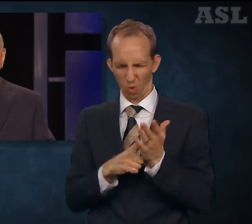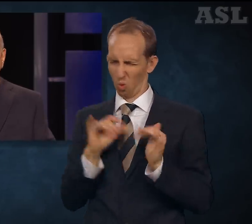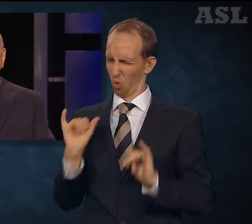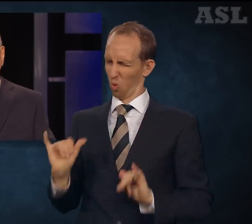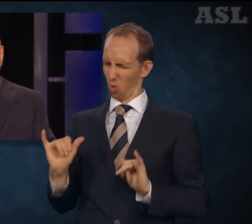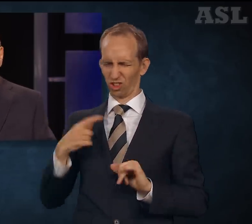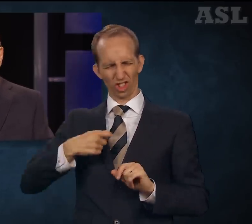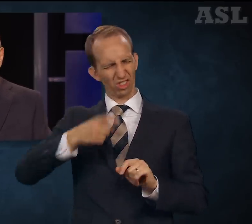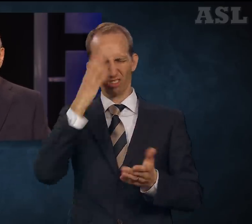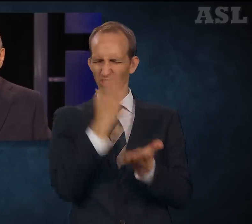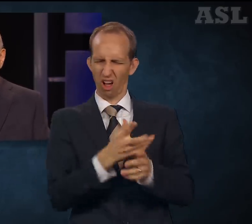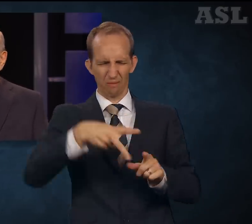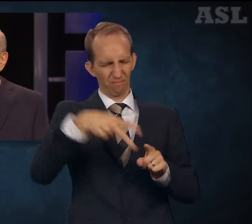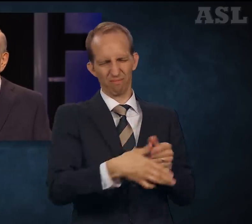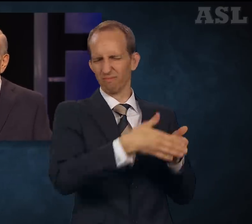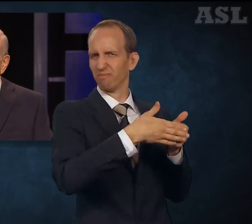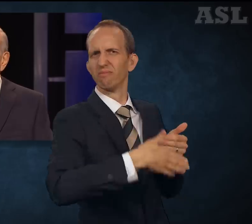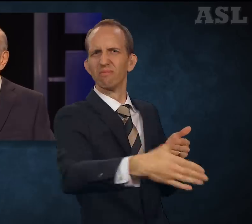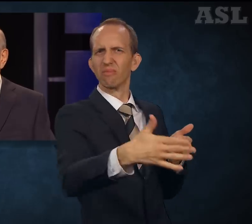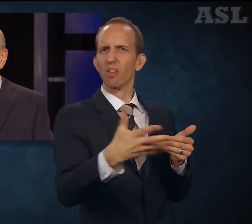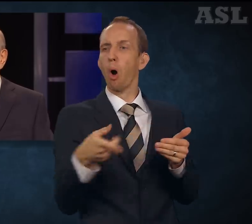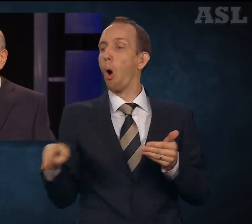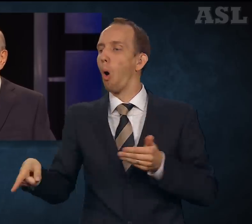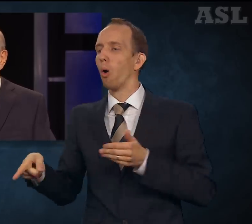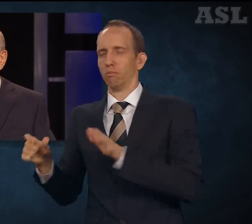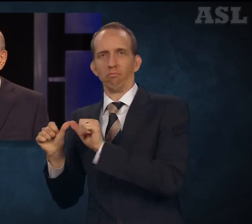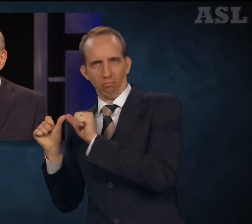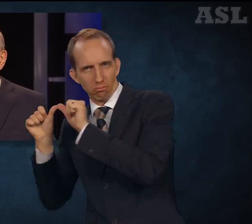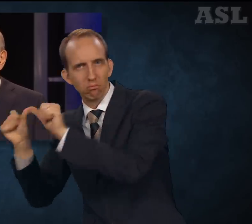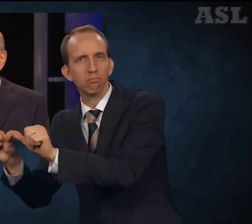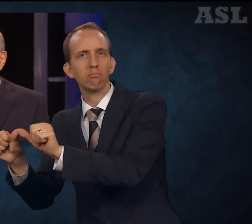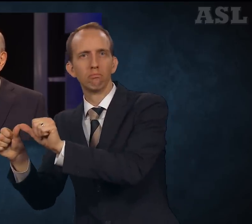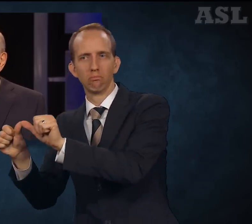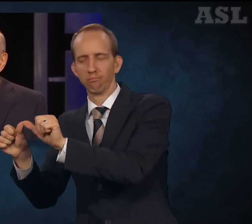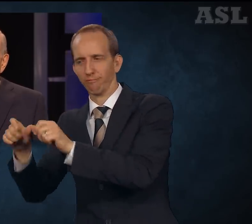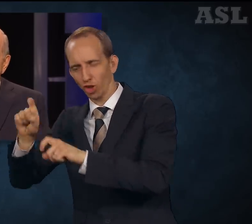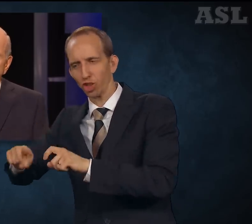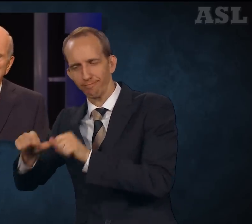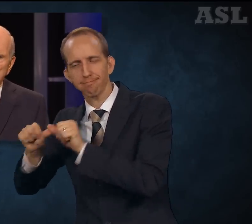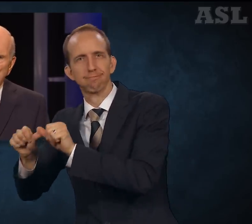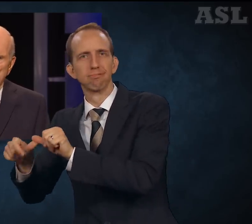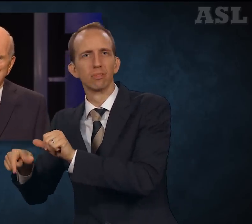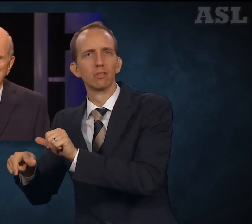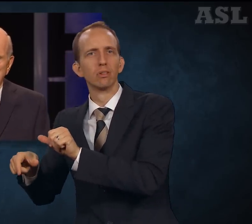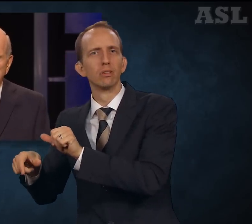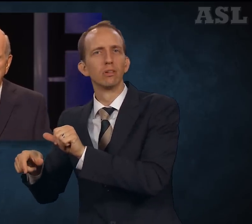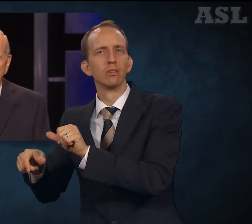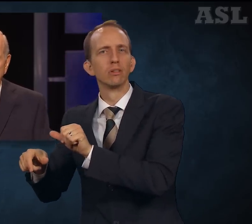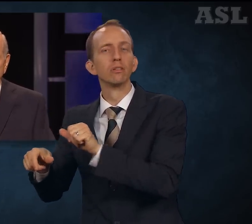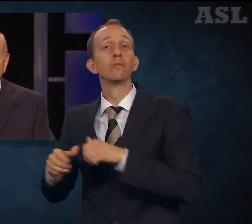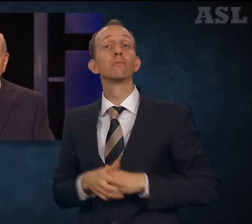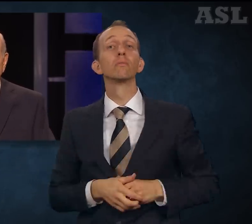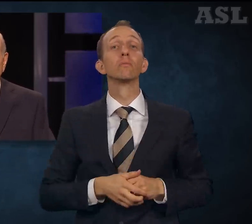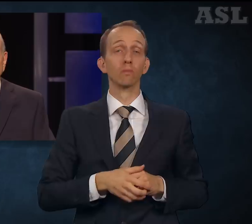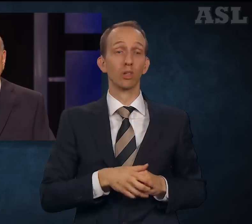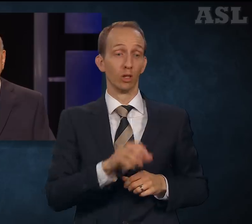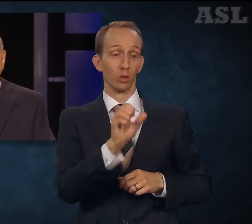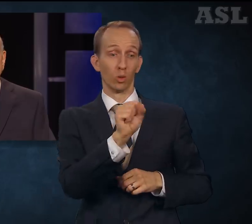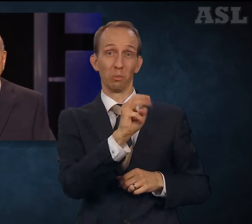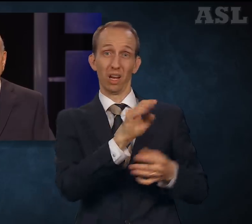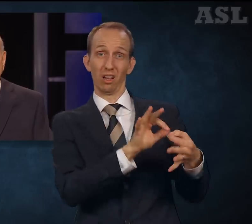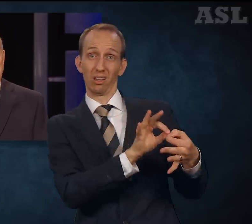WANT TO STOP DOING AND SOME